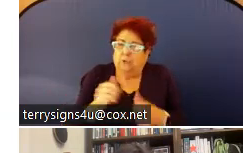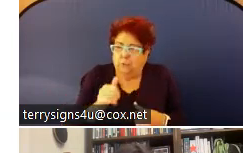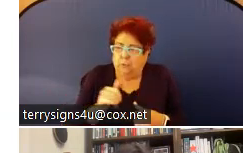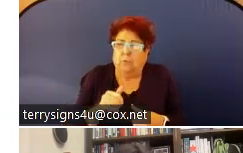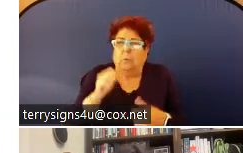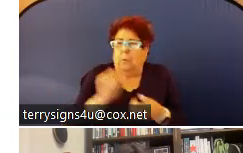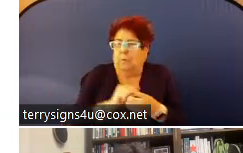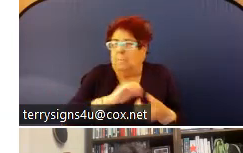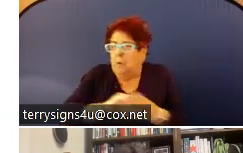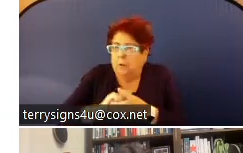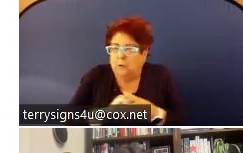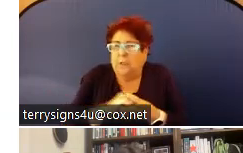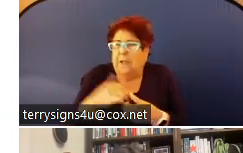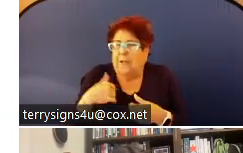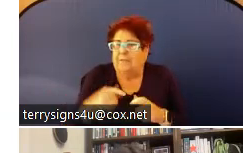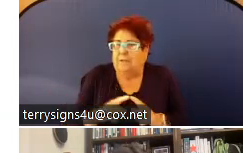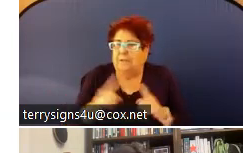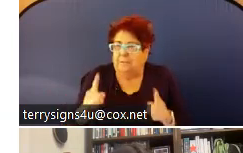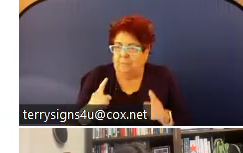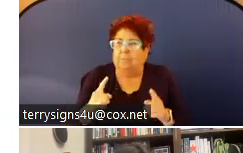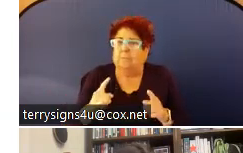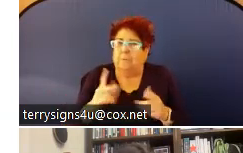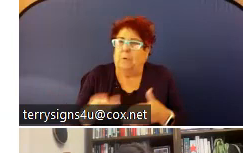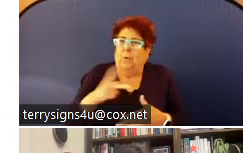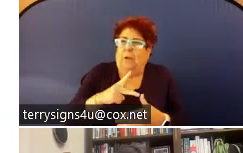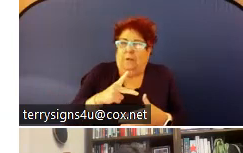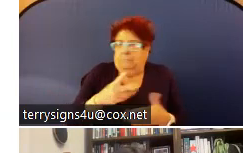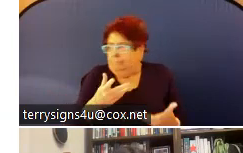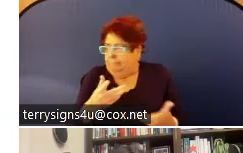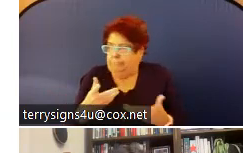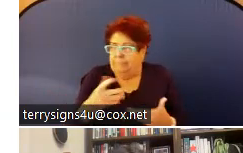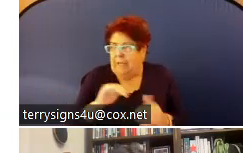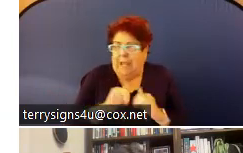priorities and how they want to go about doing the work and for example one organization might